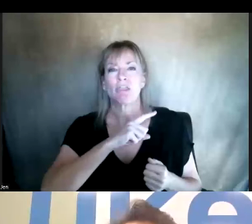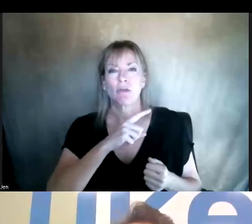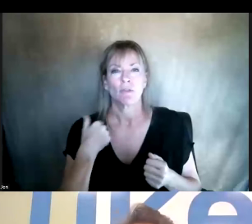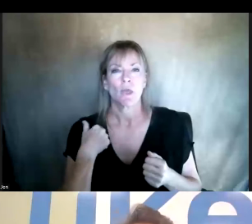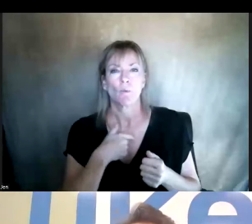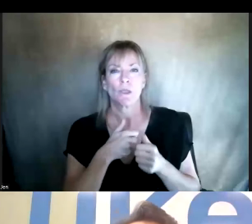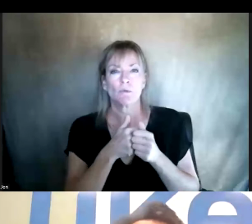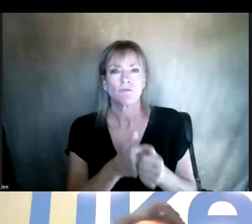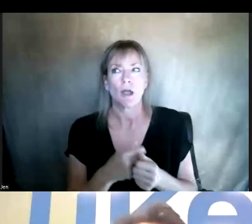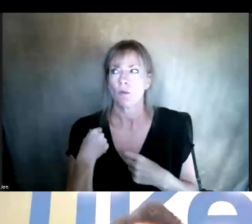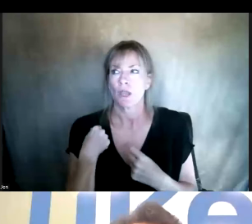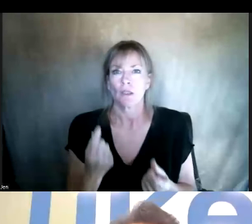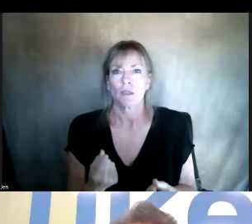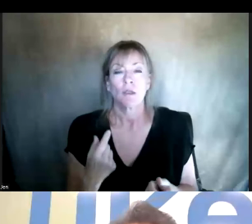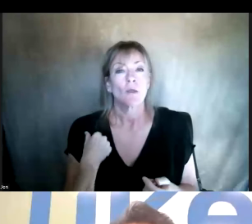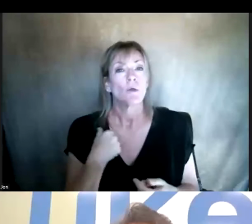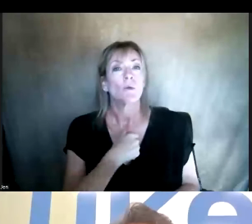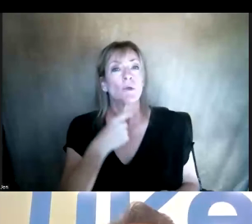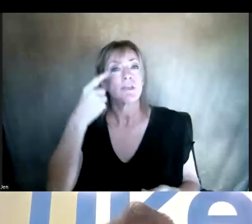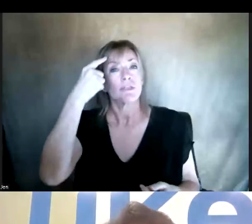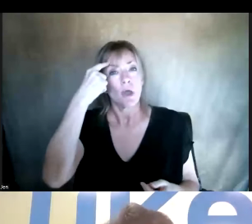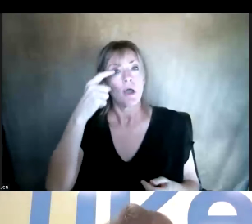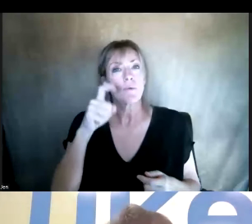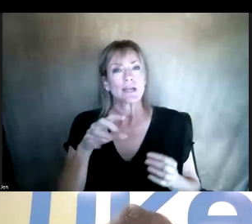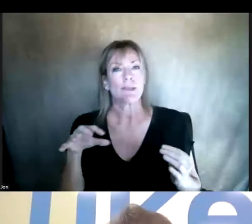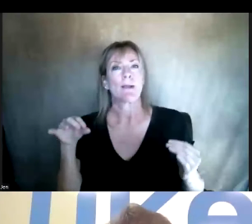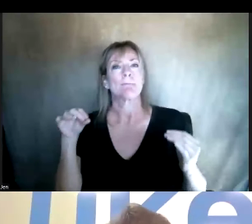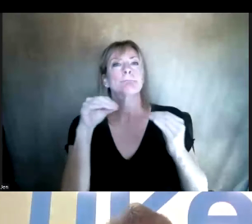THIS MYTH THAT WE THOUGHT WE HAD TO BE MORE CONTROLLING IN ORDER